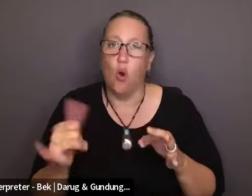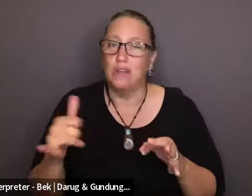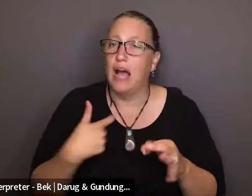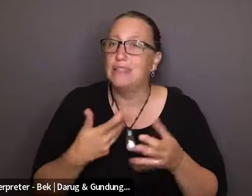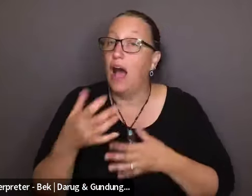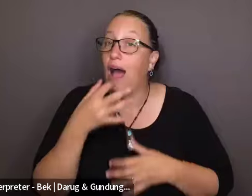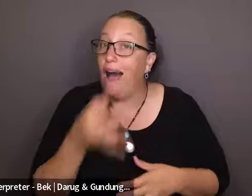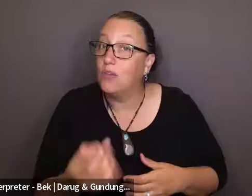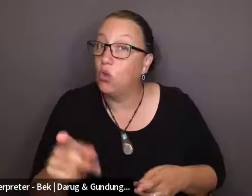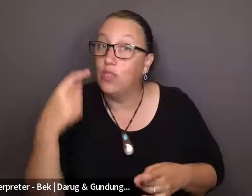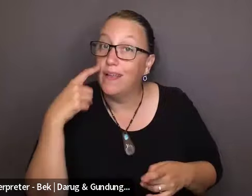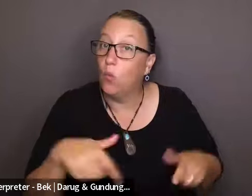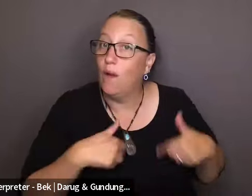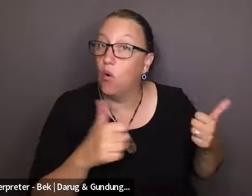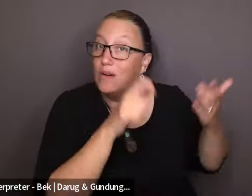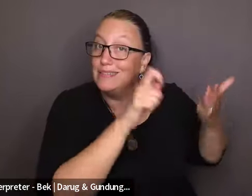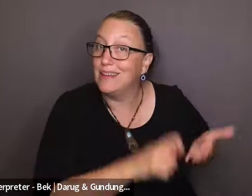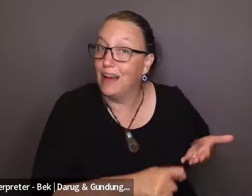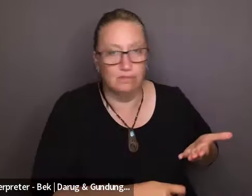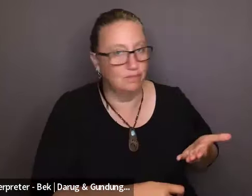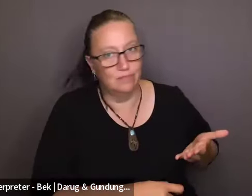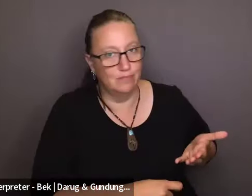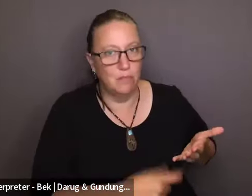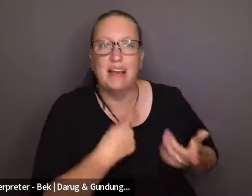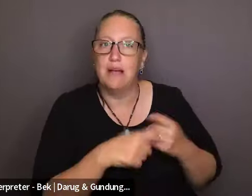fair resources. When those elements are present together